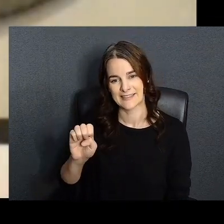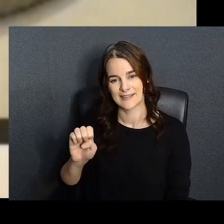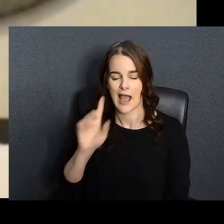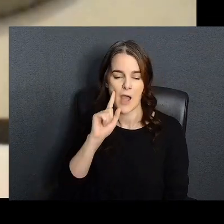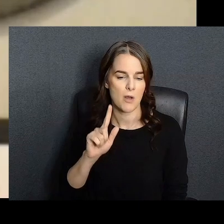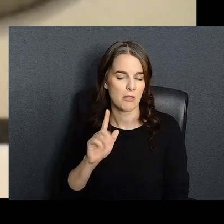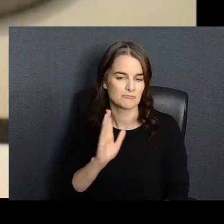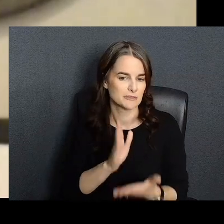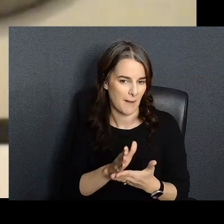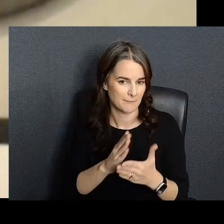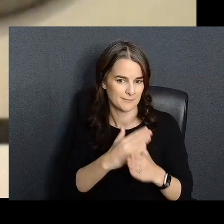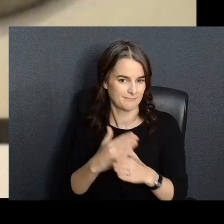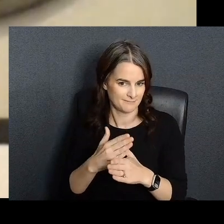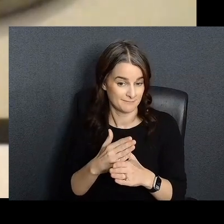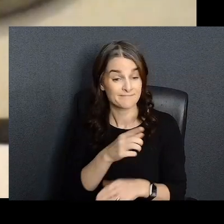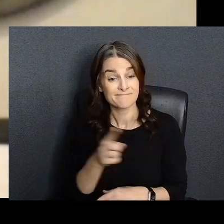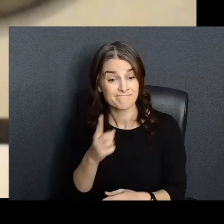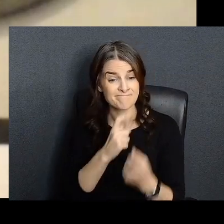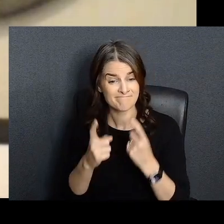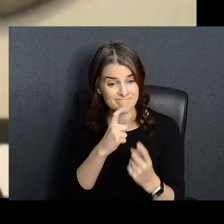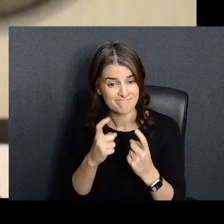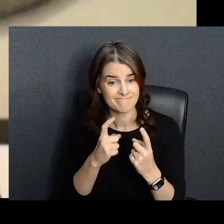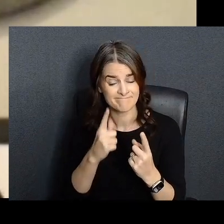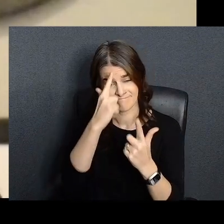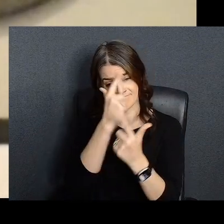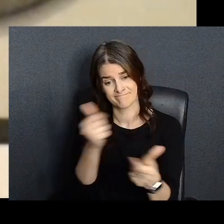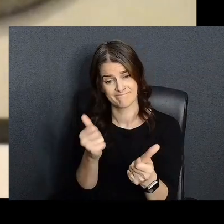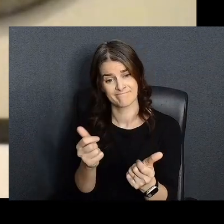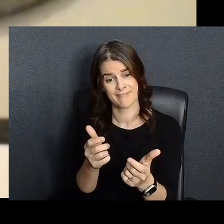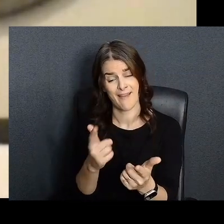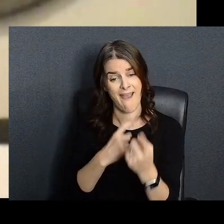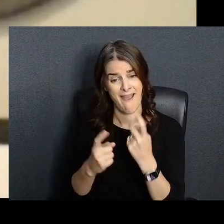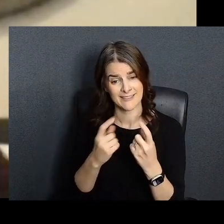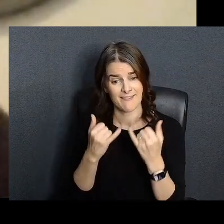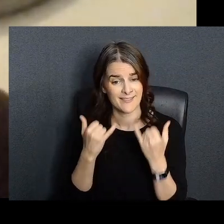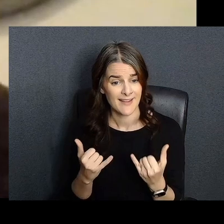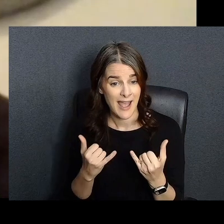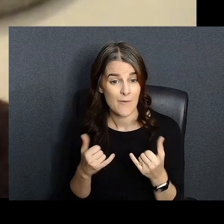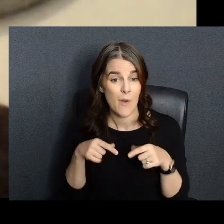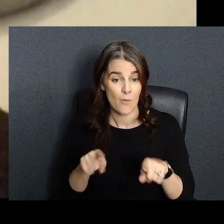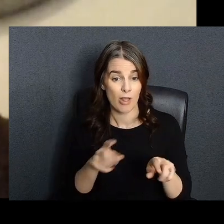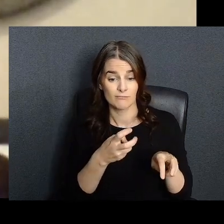And if anyone has any questions, feel free to ask those now while we're getting things switched over.